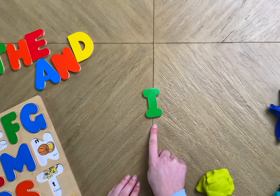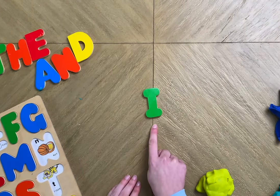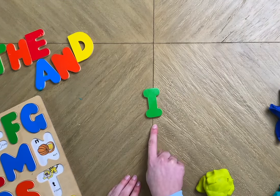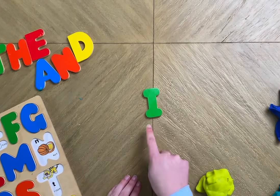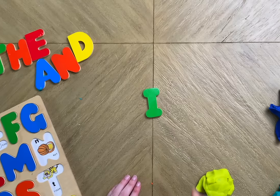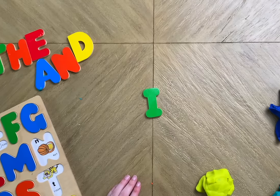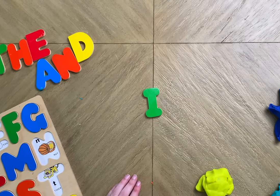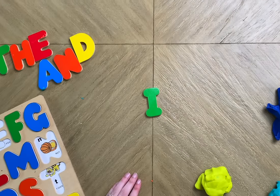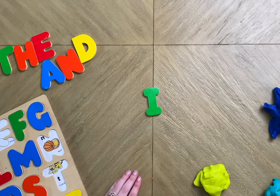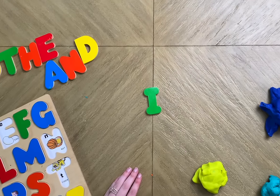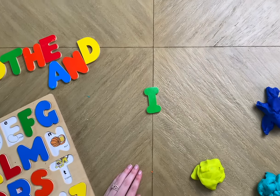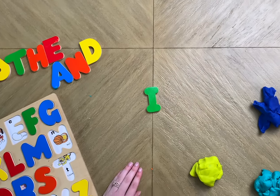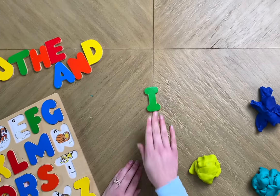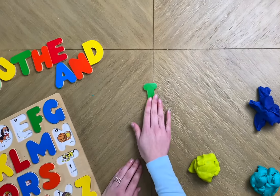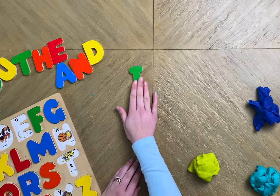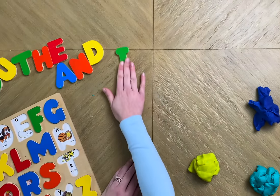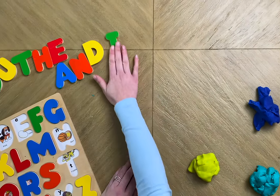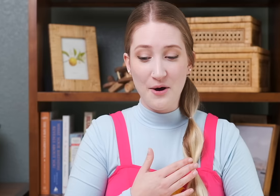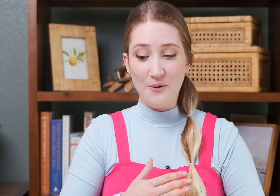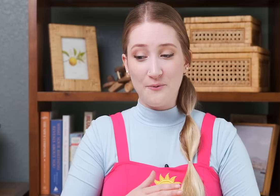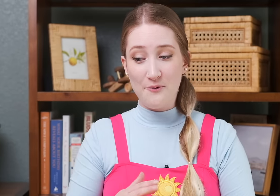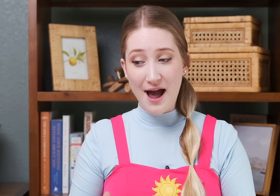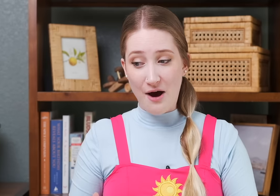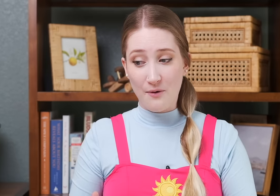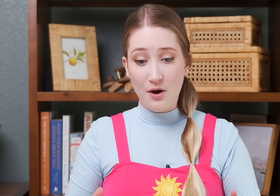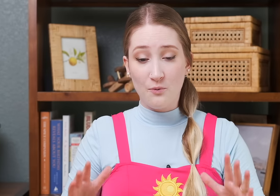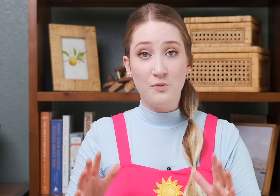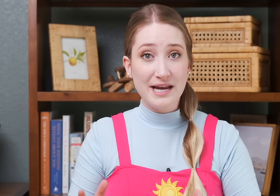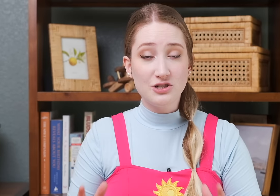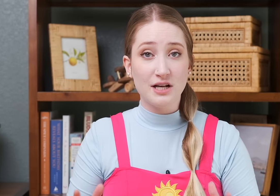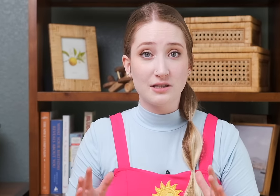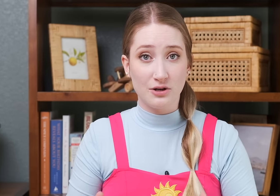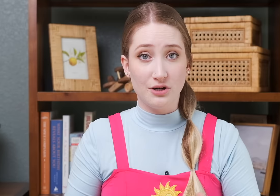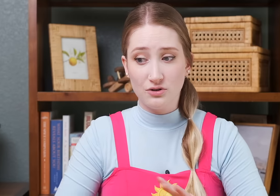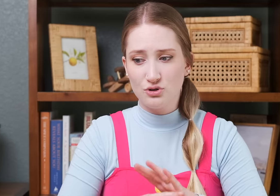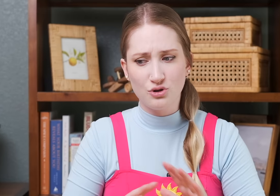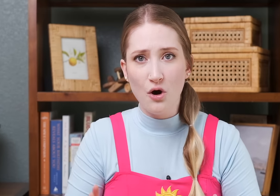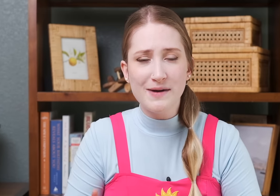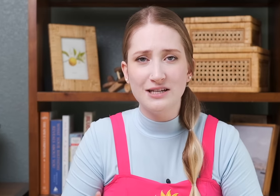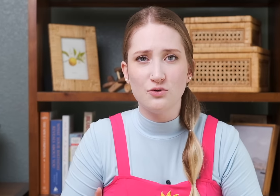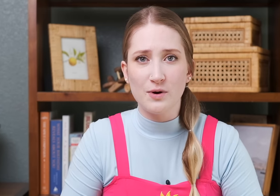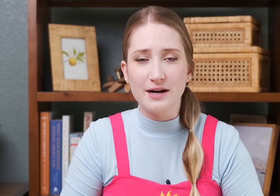I, I. Wow, we just learned so many new words.